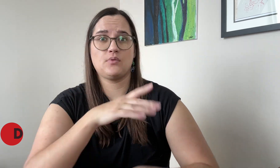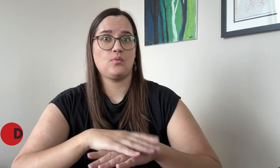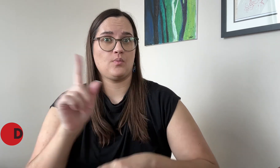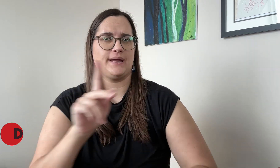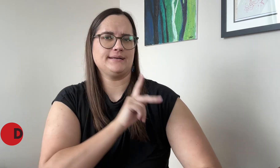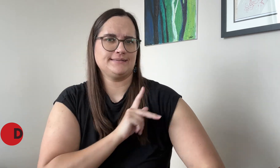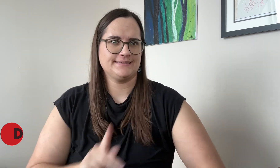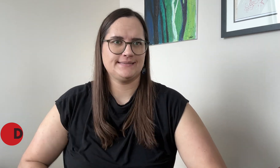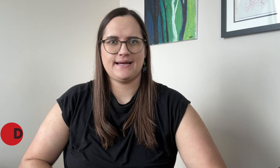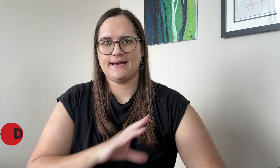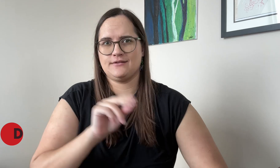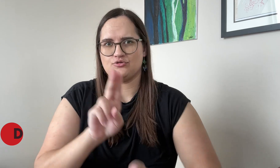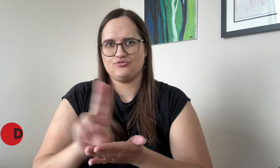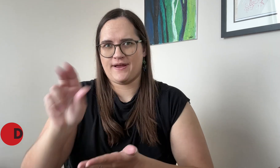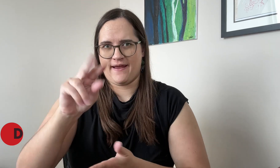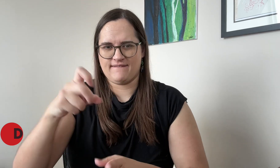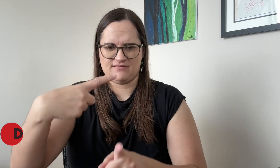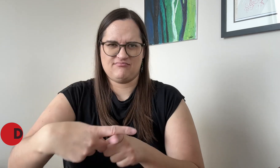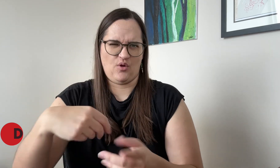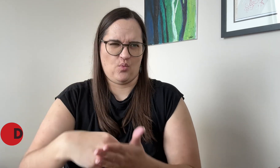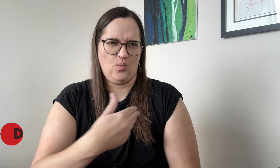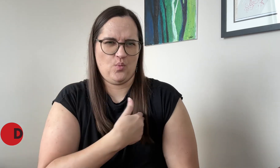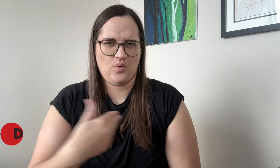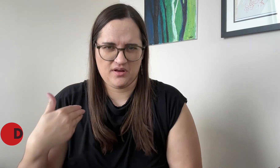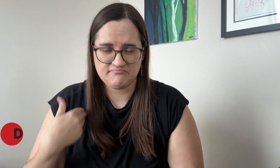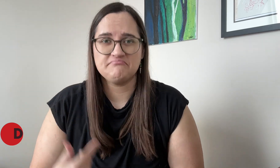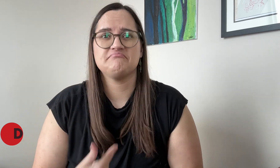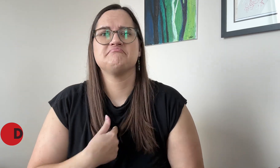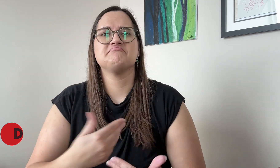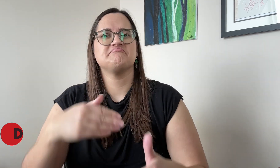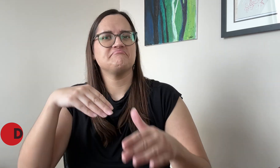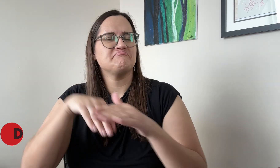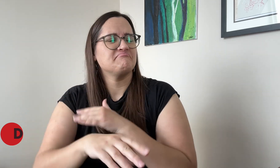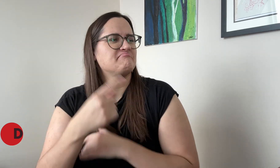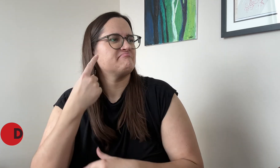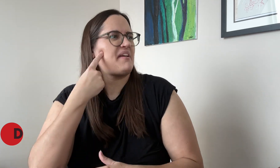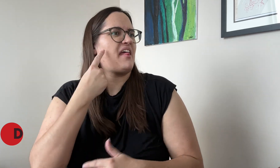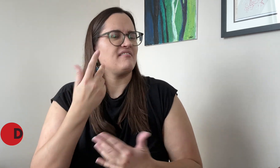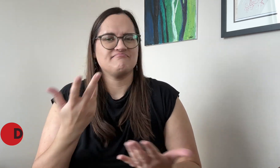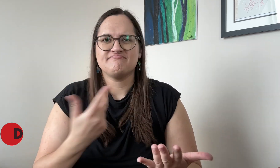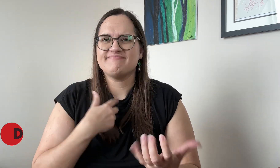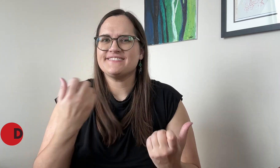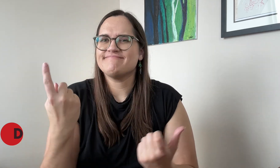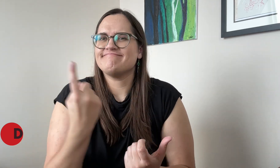on King St and University Boulevard in Toronto. I wanted to do a good activity